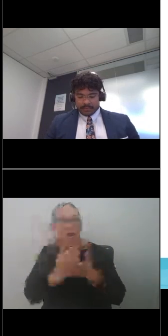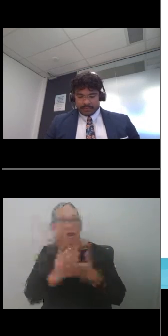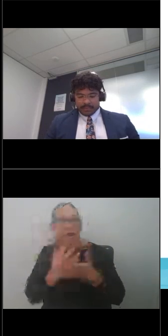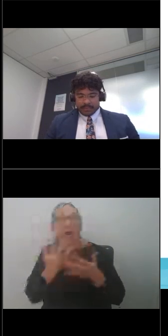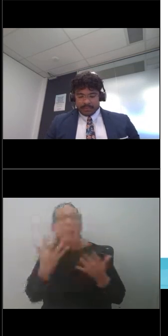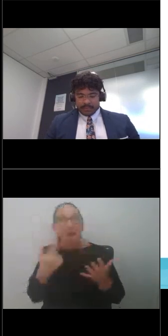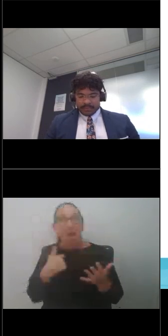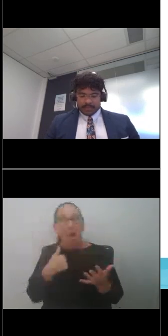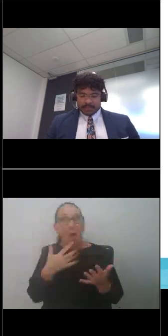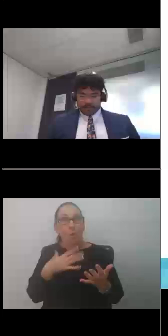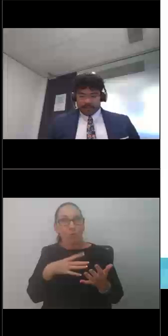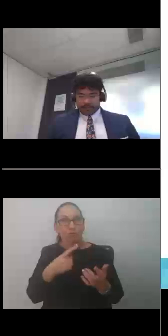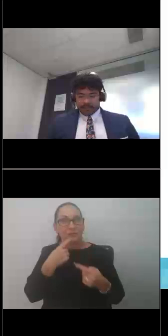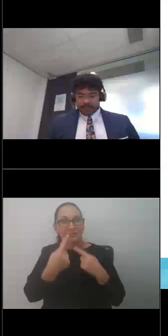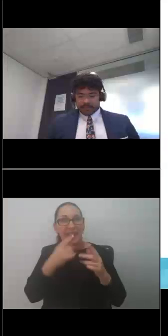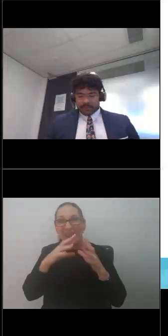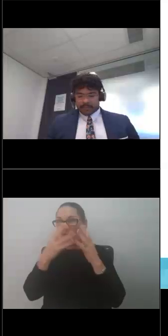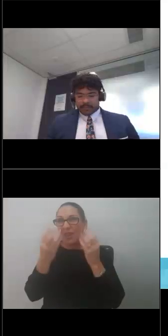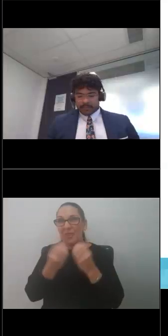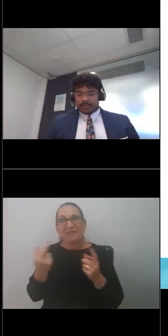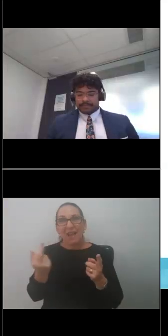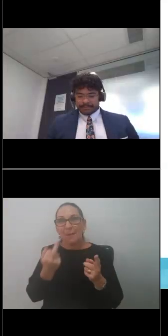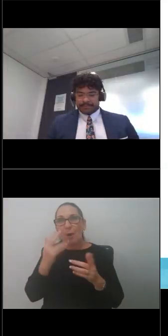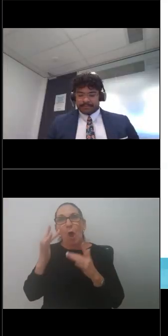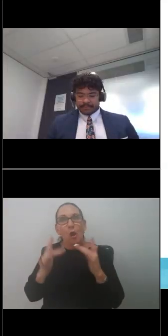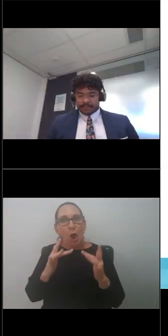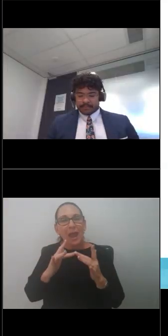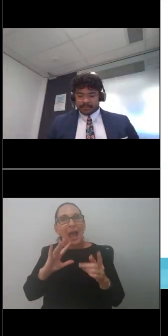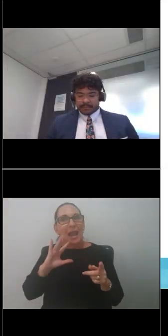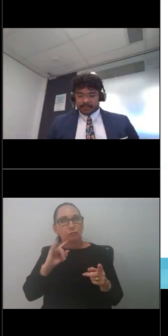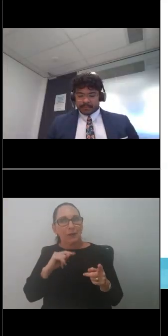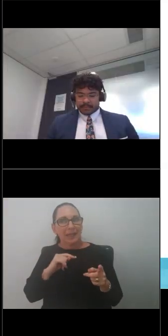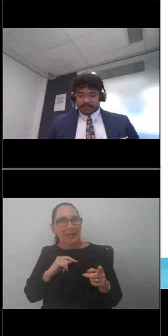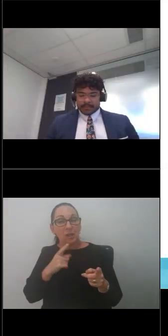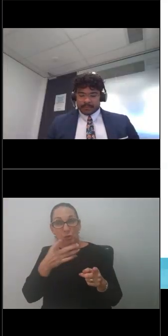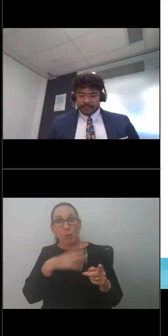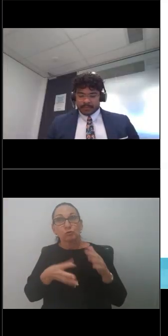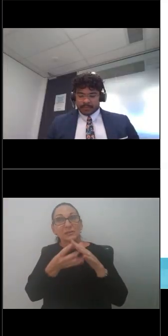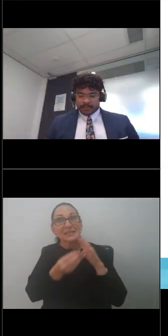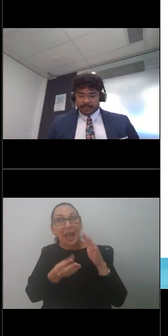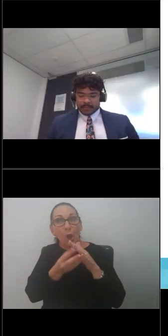got everything available online electronically so if you want to download copies print your own